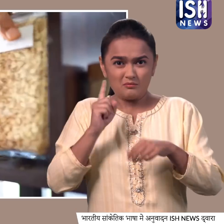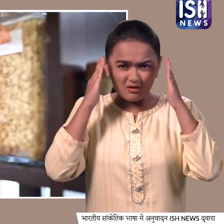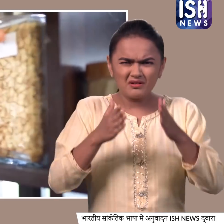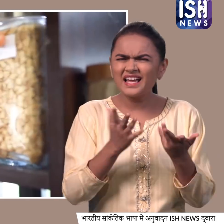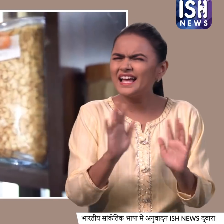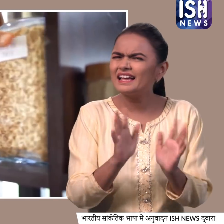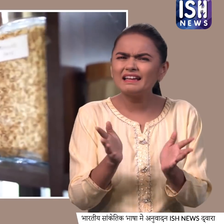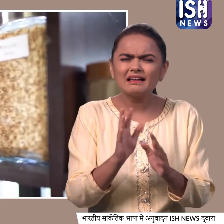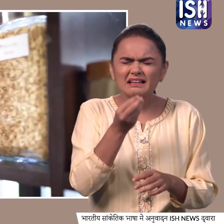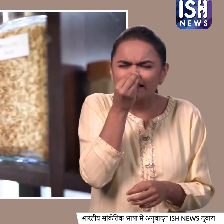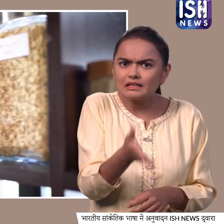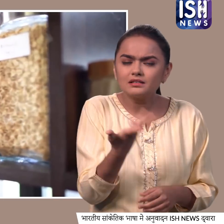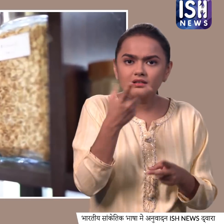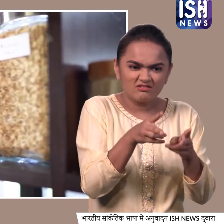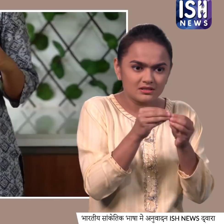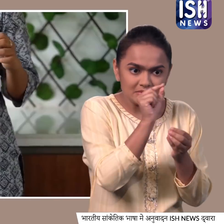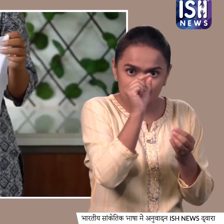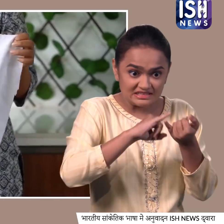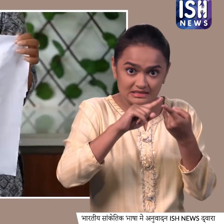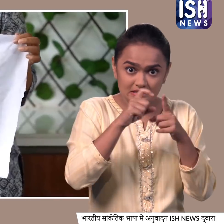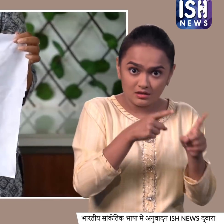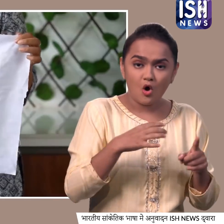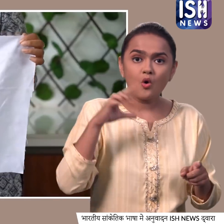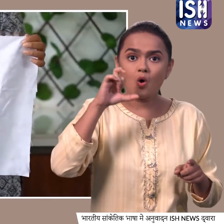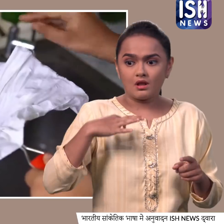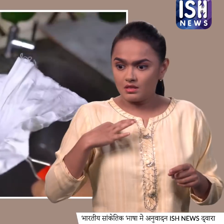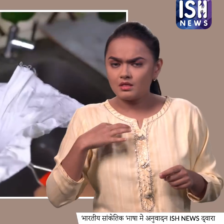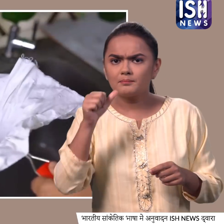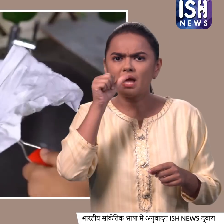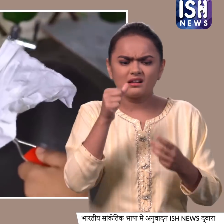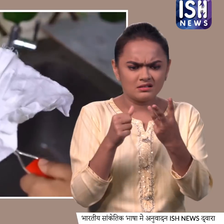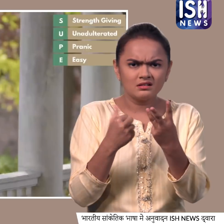All you need is some vegetable seeds, a thin cotton cloth, and water